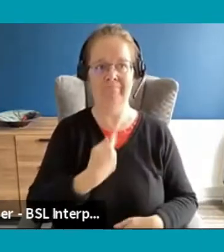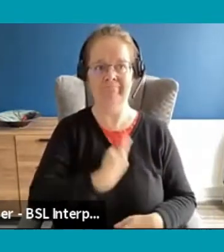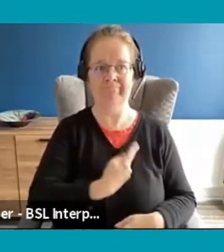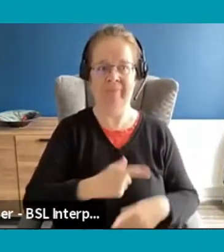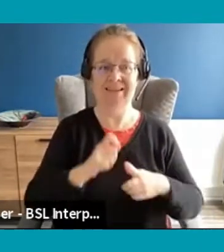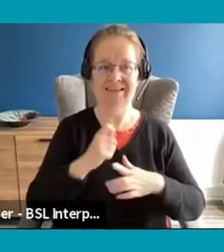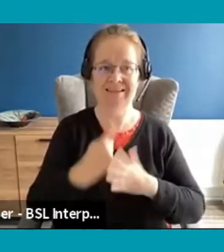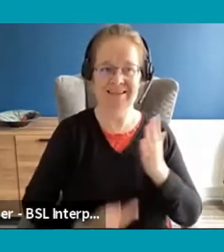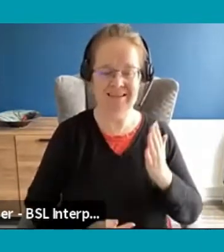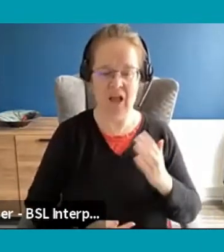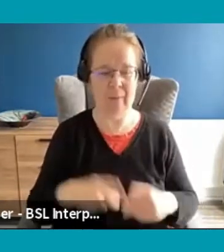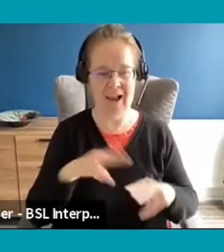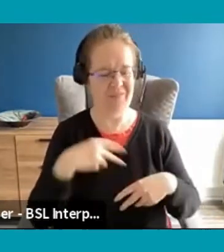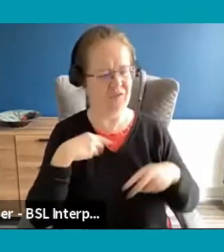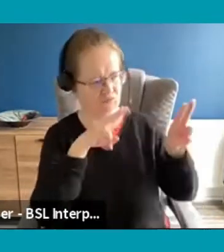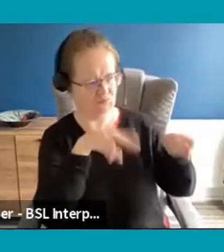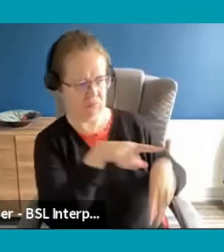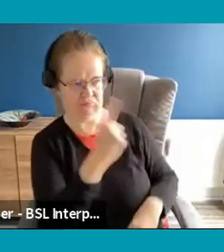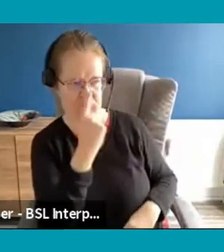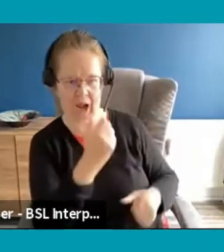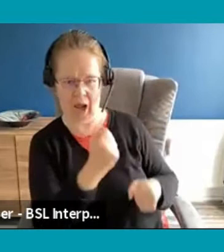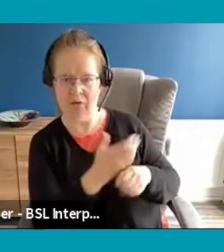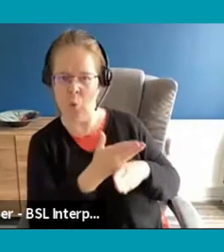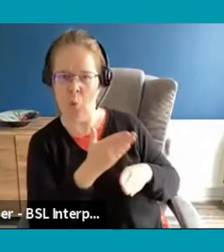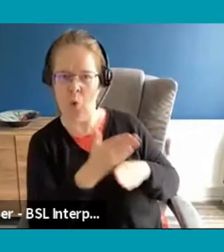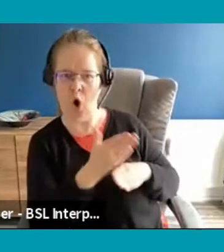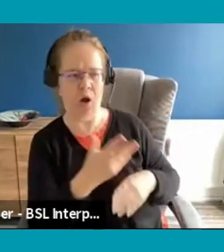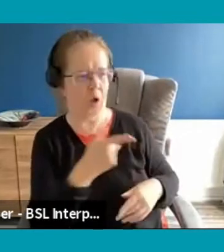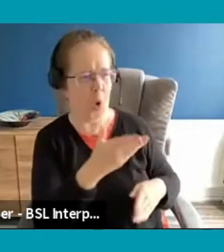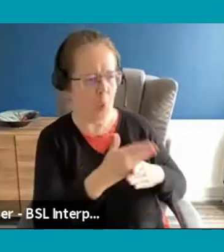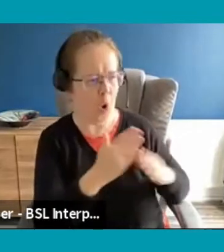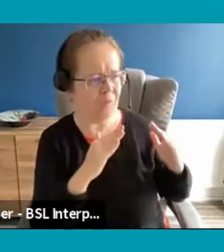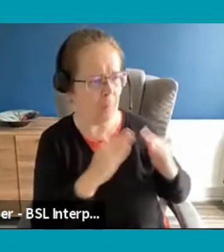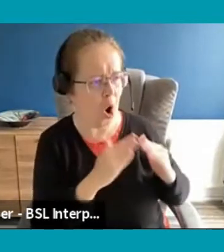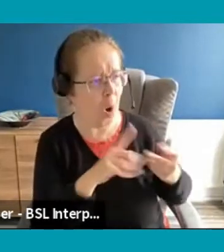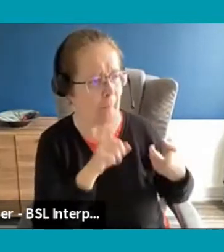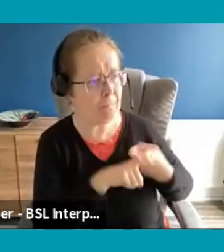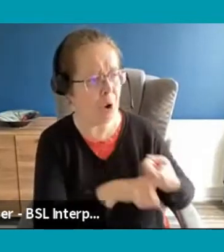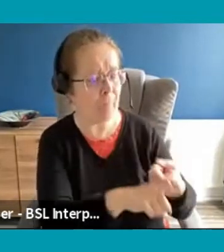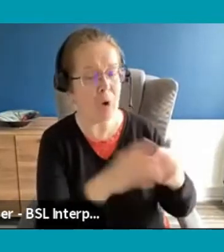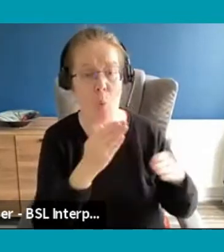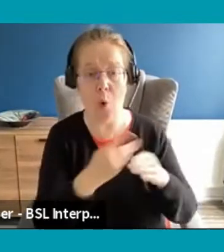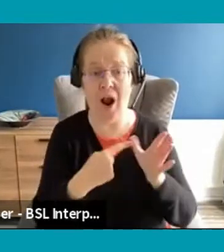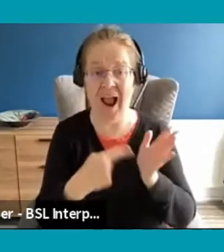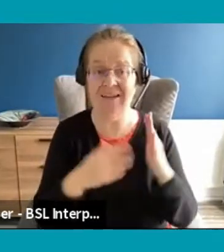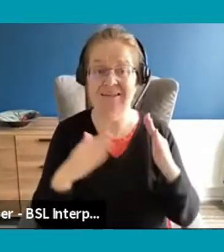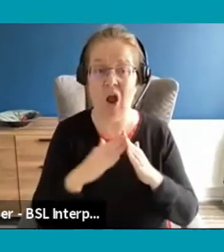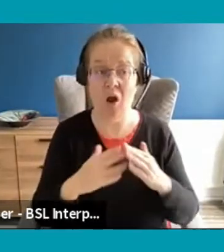you are capable of doing the job, and it means that you've got to work from home permanently then I have no problem with that and nobody